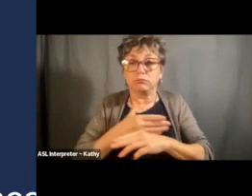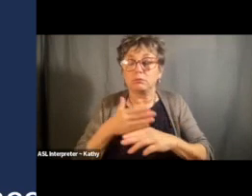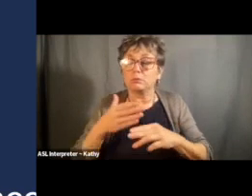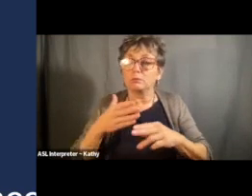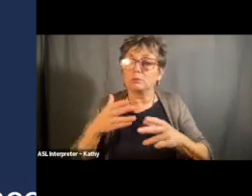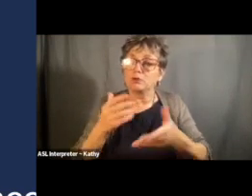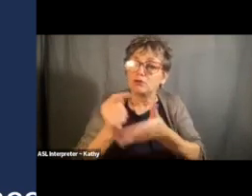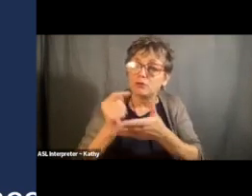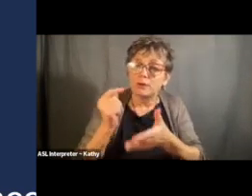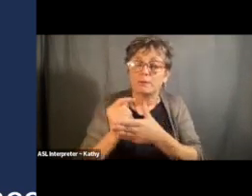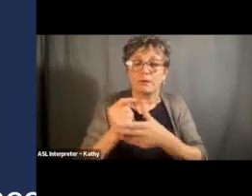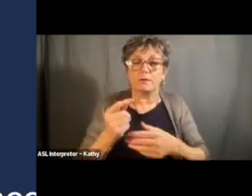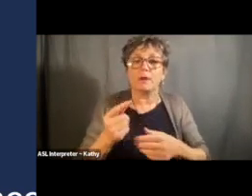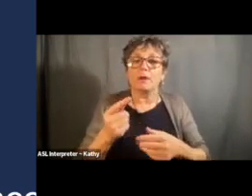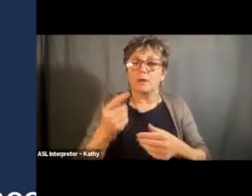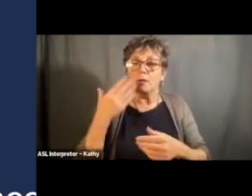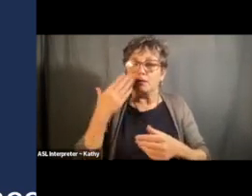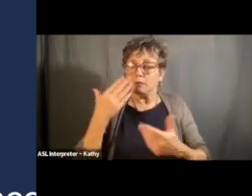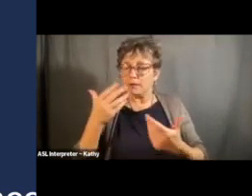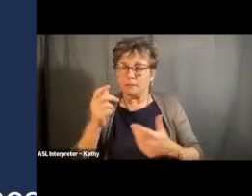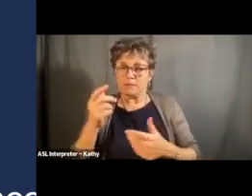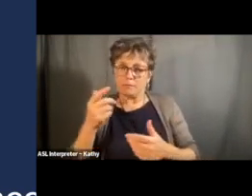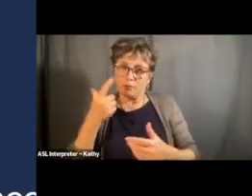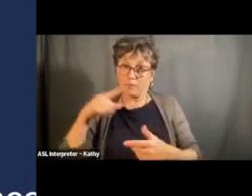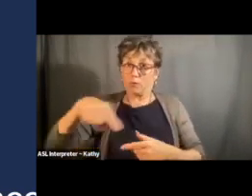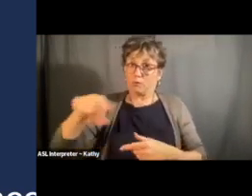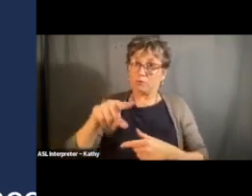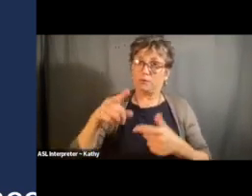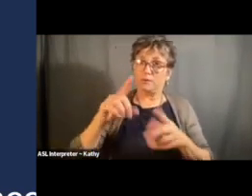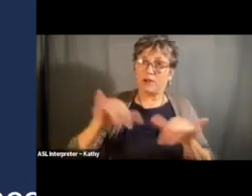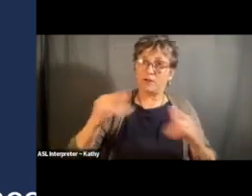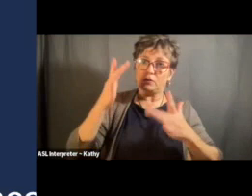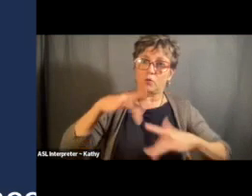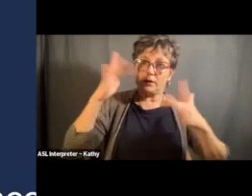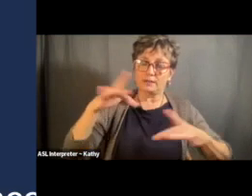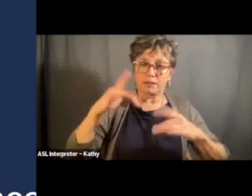for organizations like yours who were left with the responsibility of learning everything about